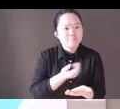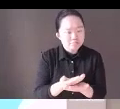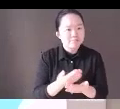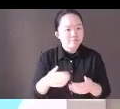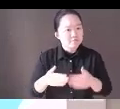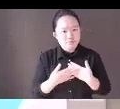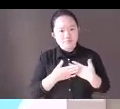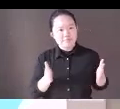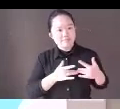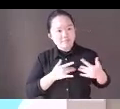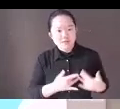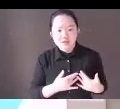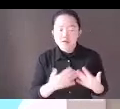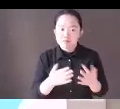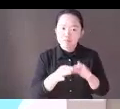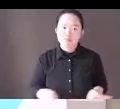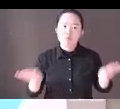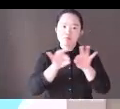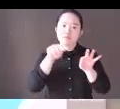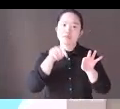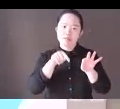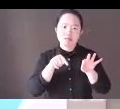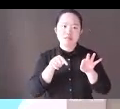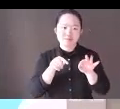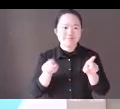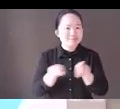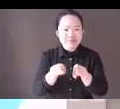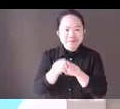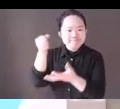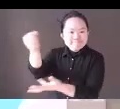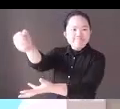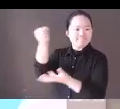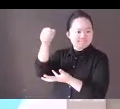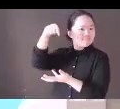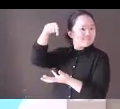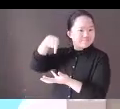but it wouldn't work out if we didn't have sponsors so money is also important so of